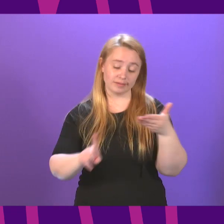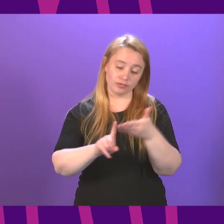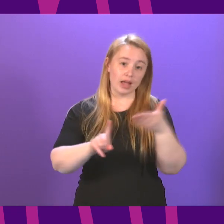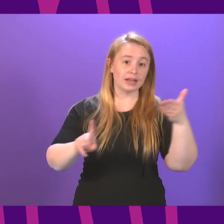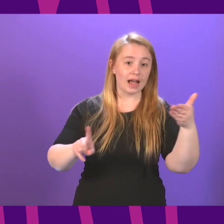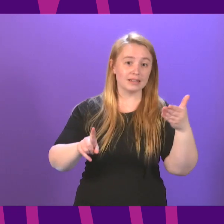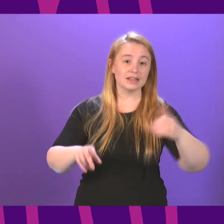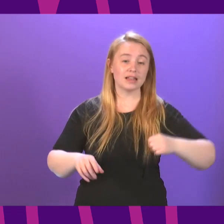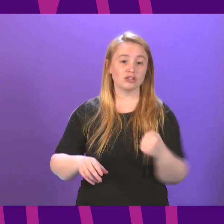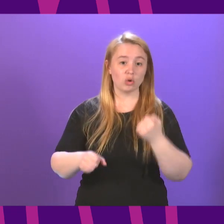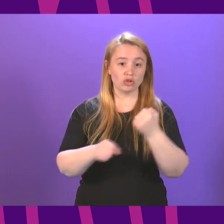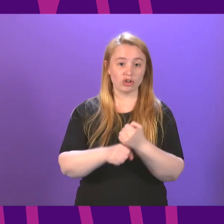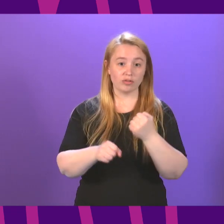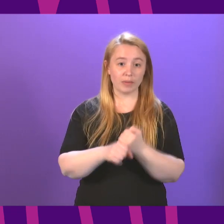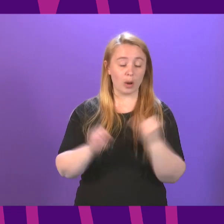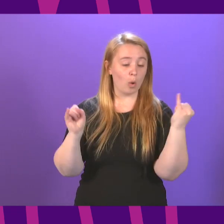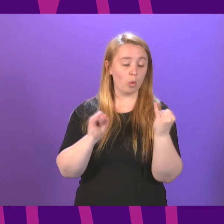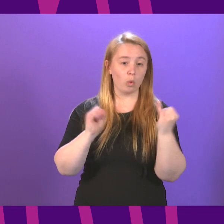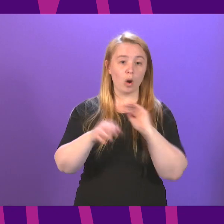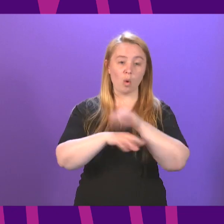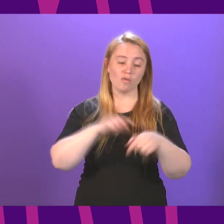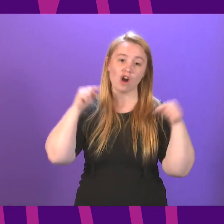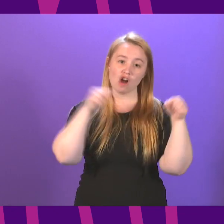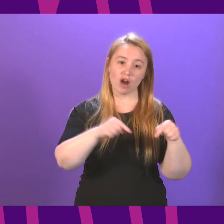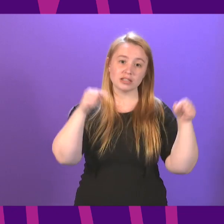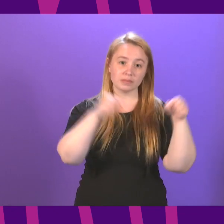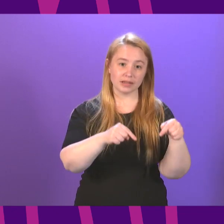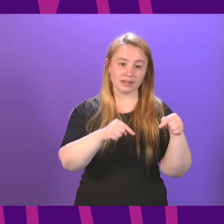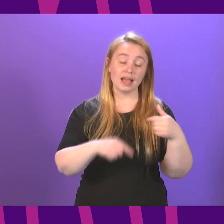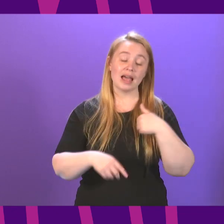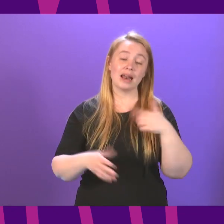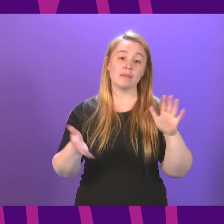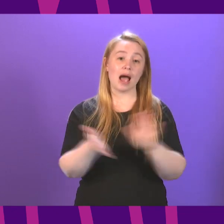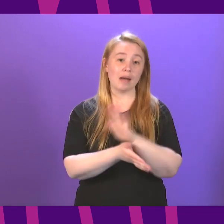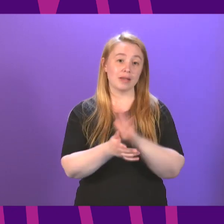Government in the handling of harassment complaints, and I welcome her comments.